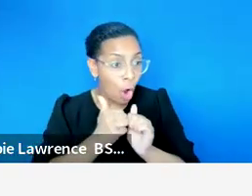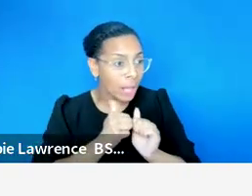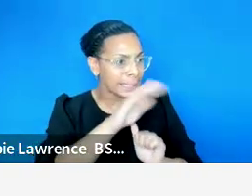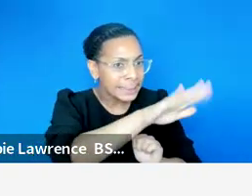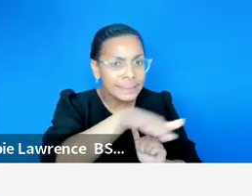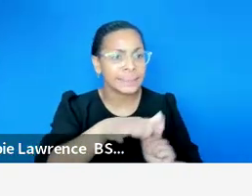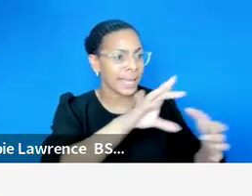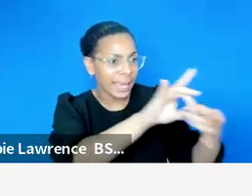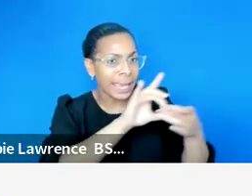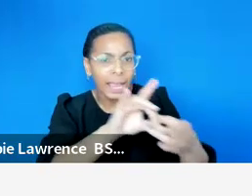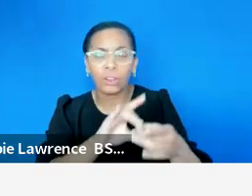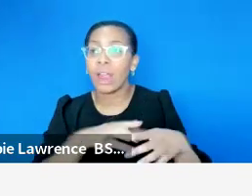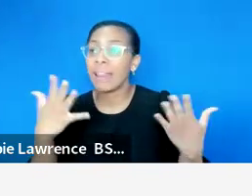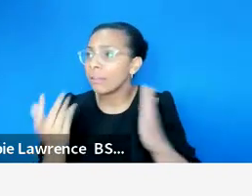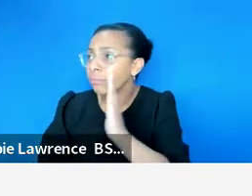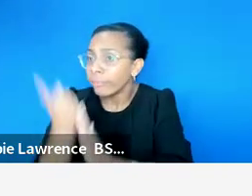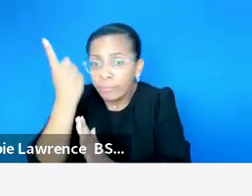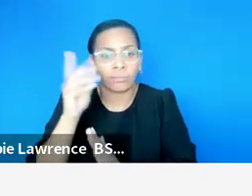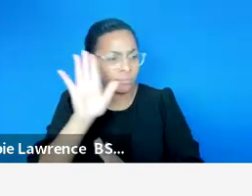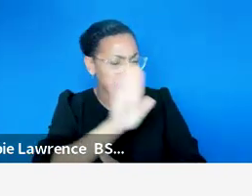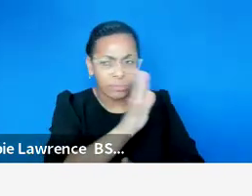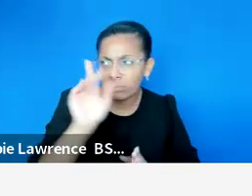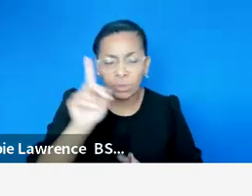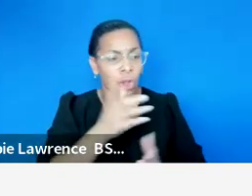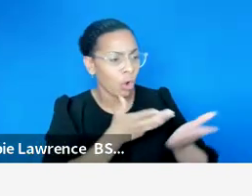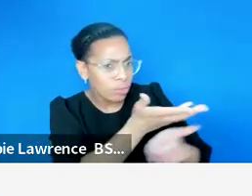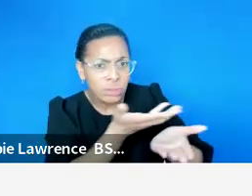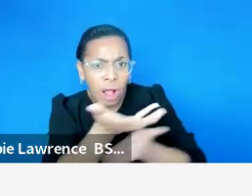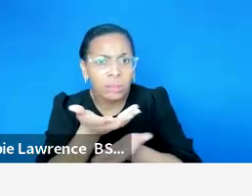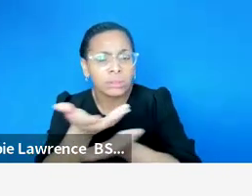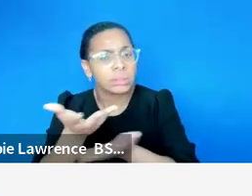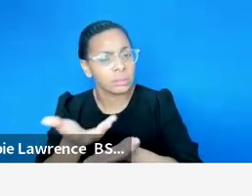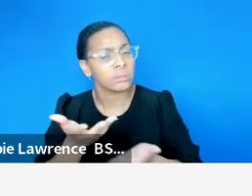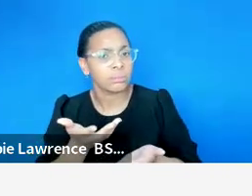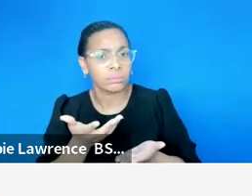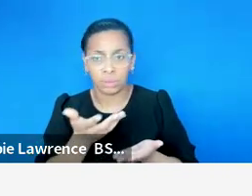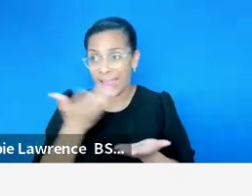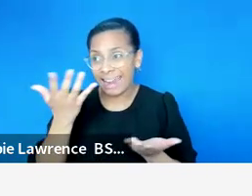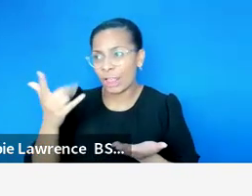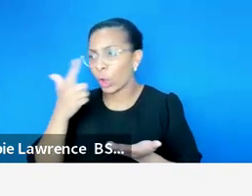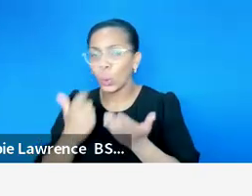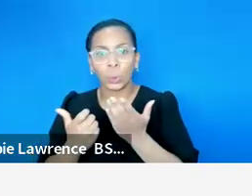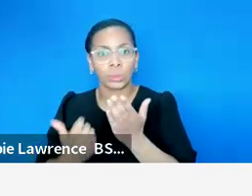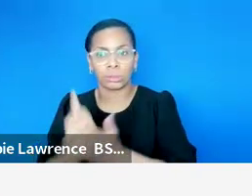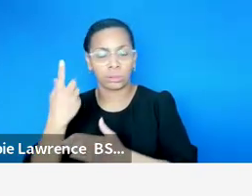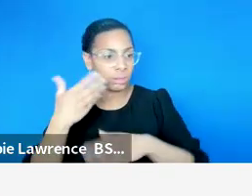colleagues on anything key or major which is going to impact on their experience as disabled